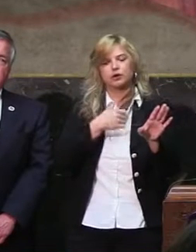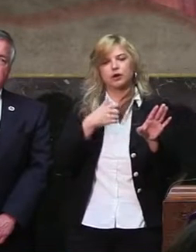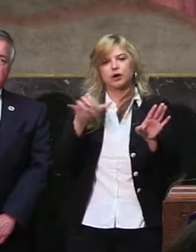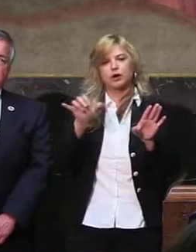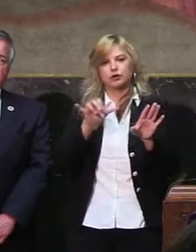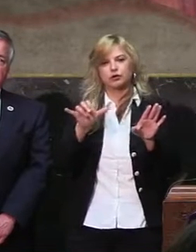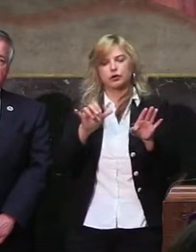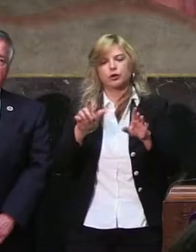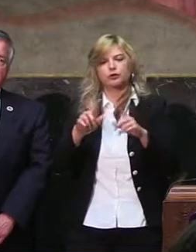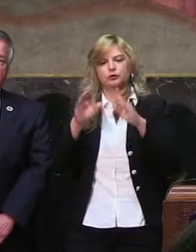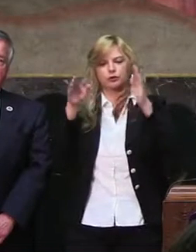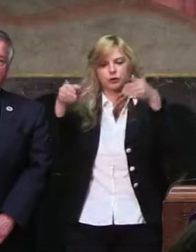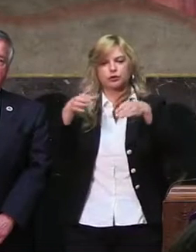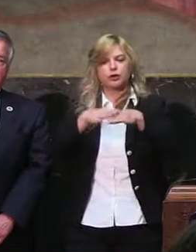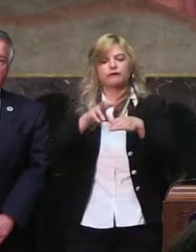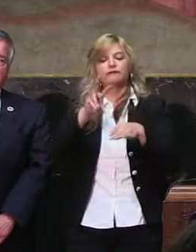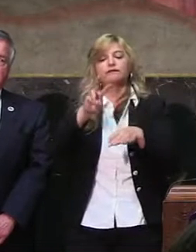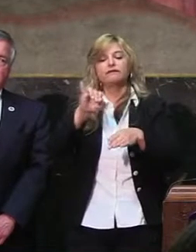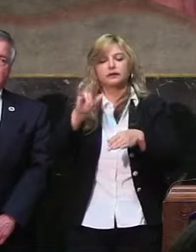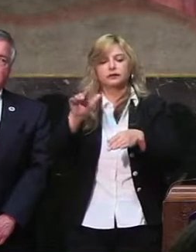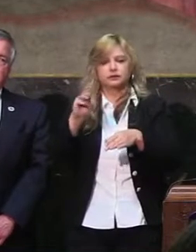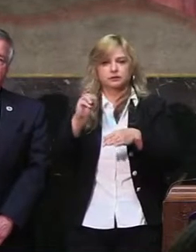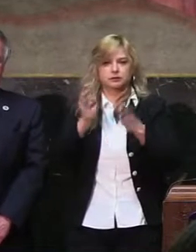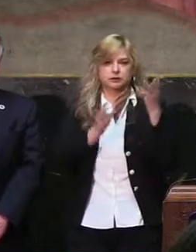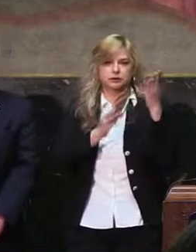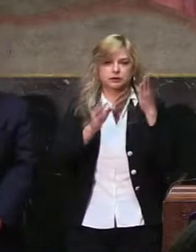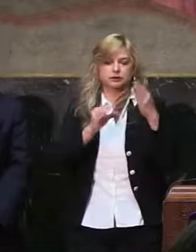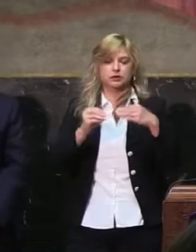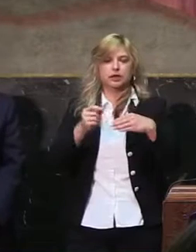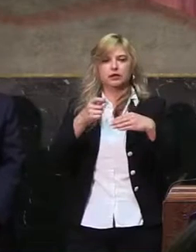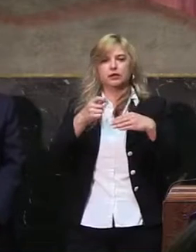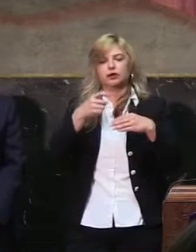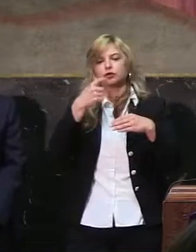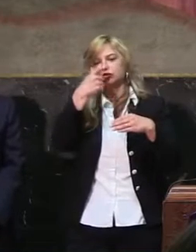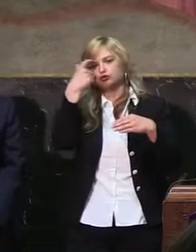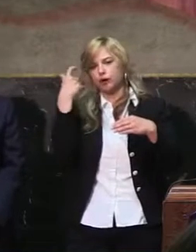Victim Services and trauma-informed care